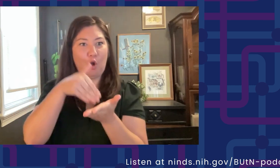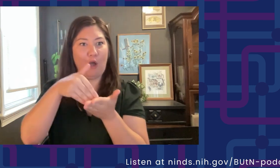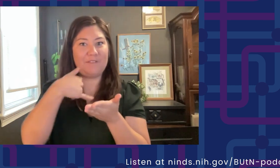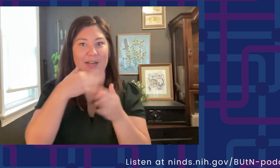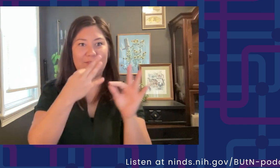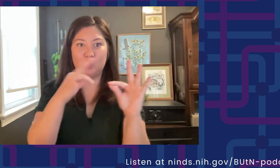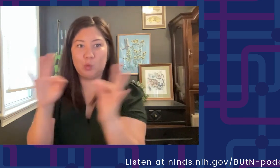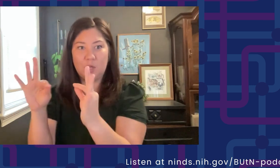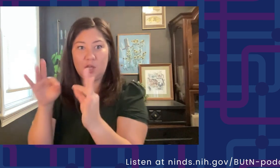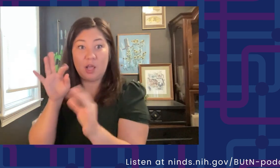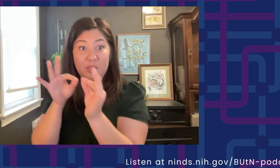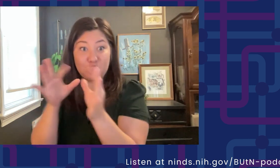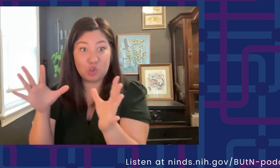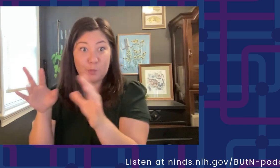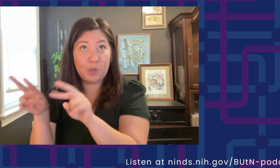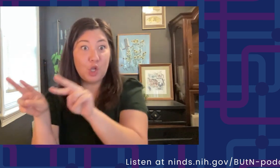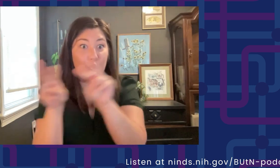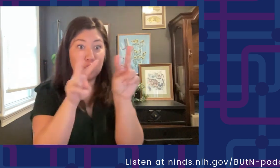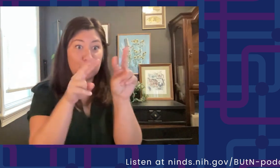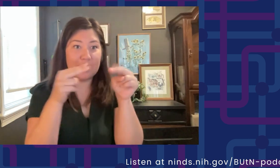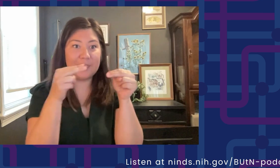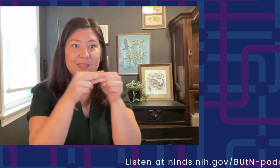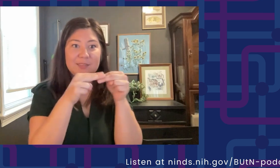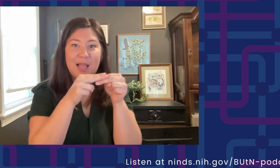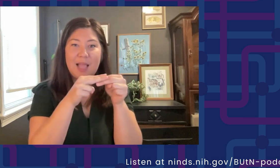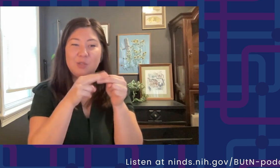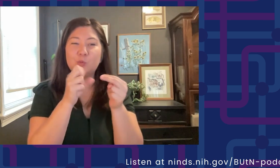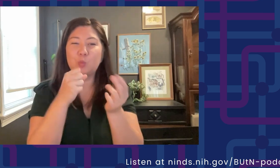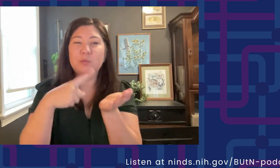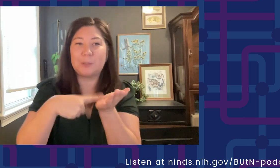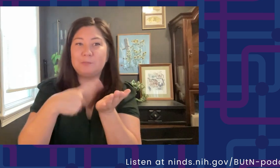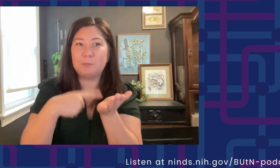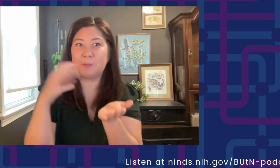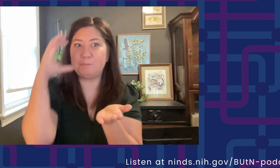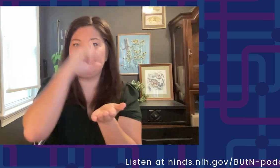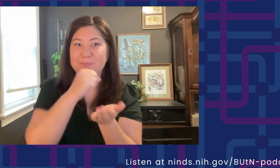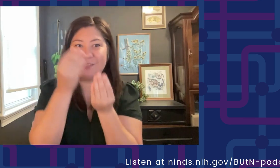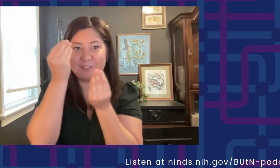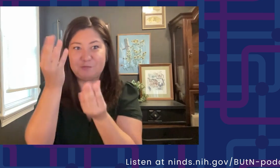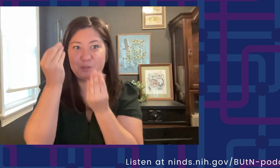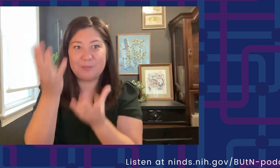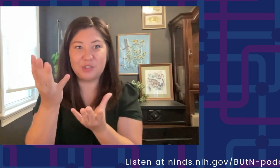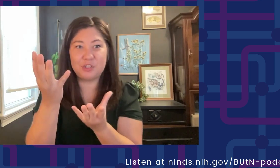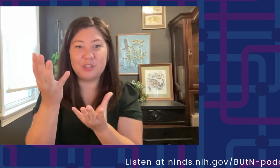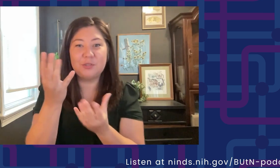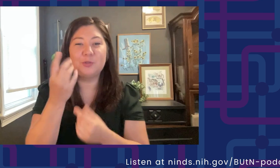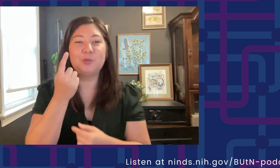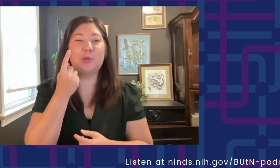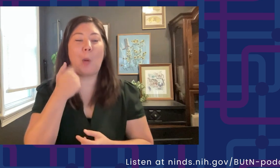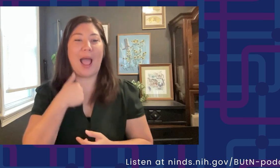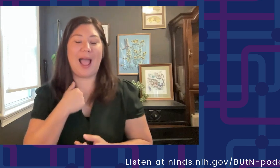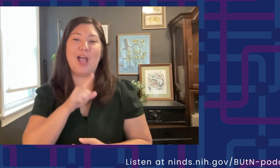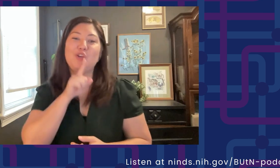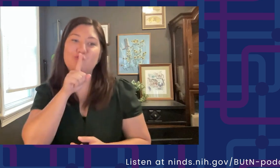a Deaf person, I often look at the interpreter and then look at the slide. So sometimes I do miss information.